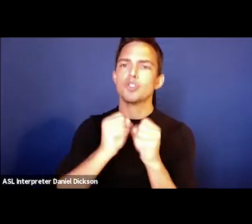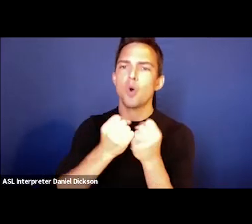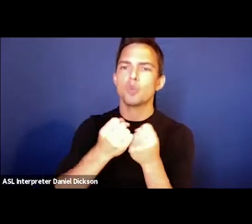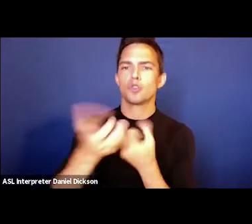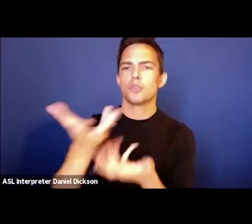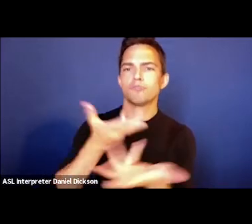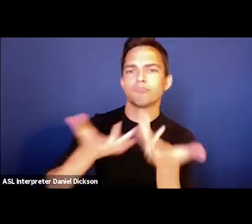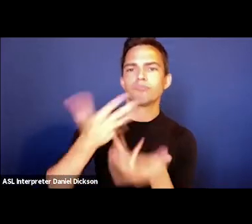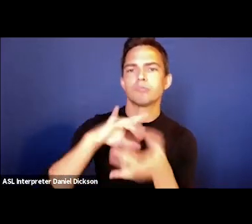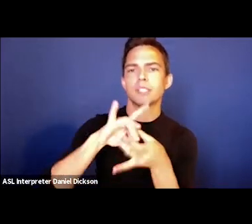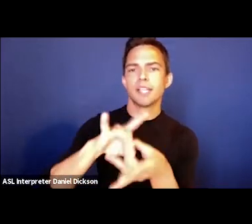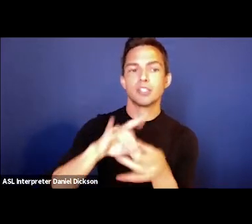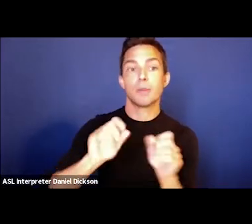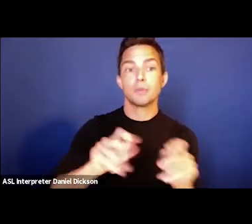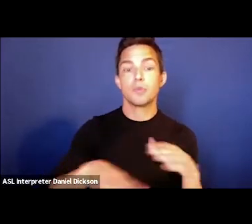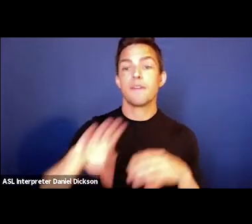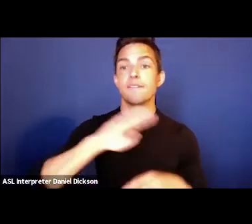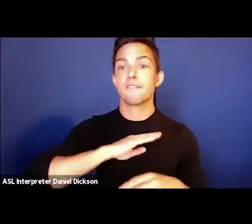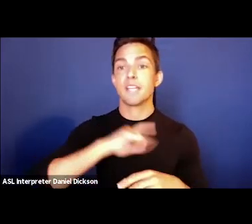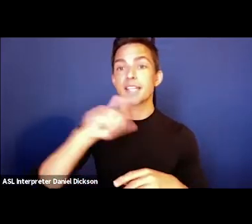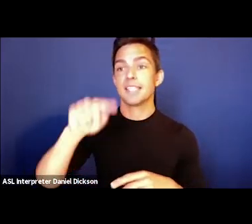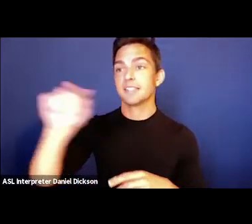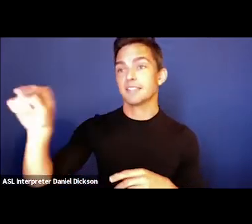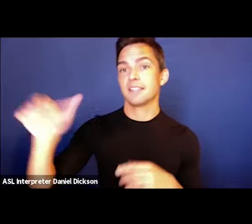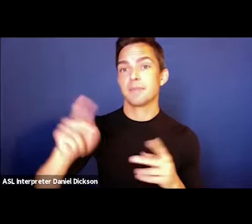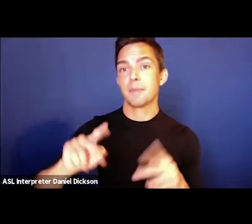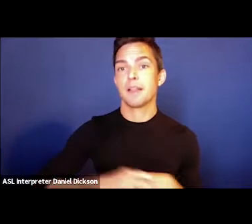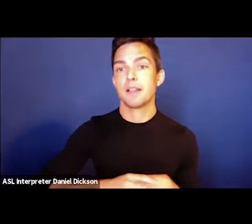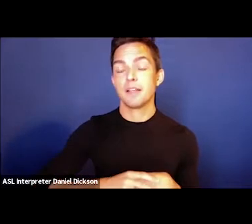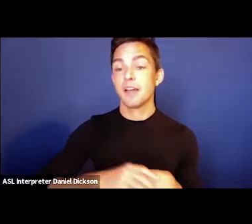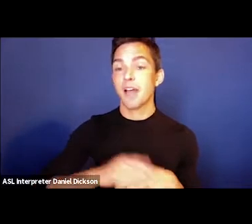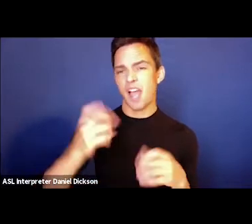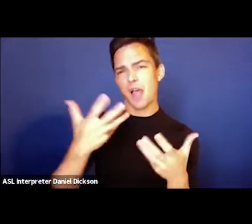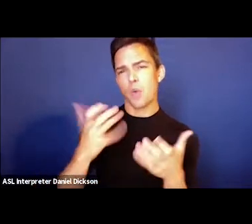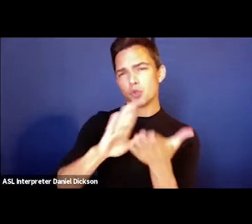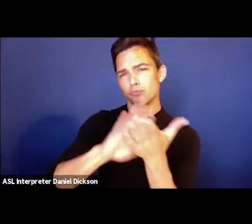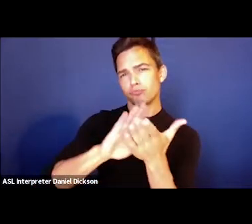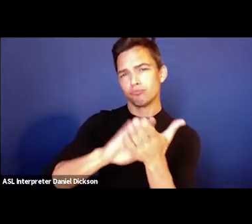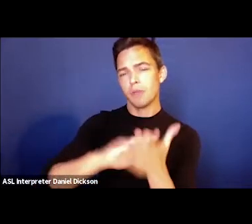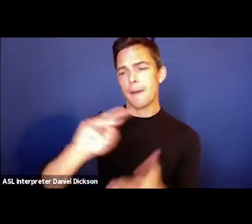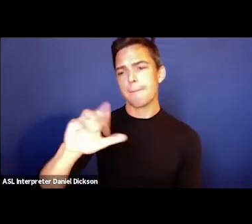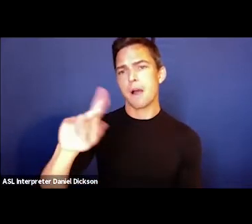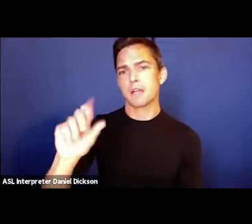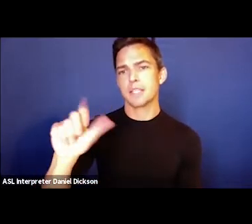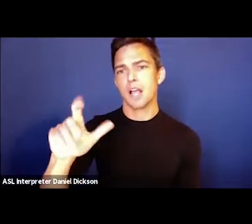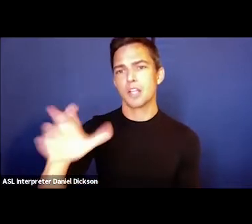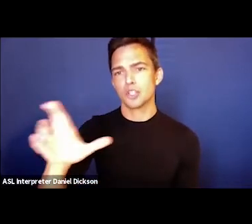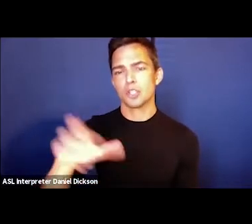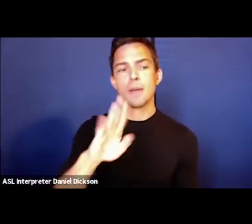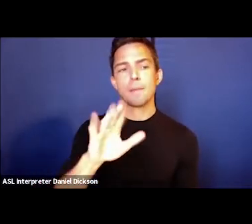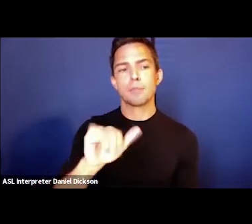to fulfill the needs of others. I want to give a shout out to Mark Salzer and Brian McCormick who